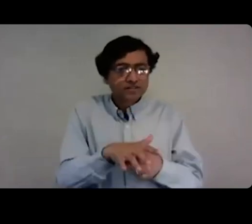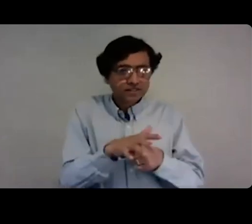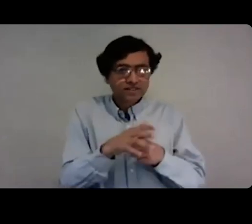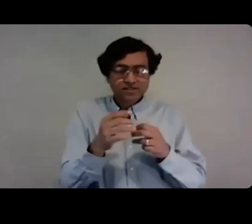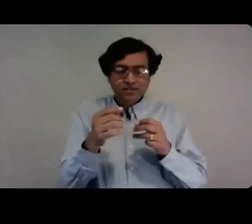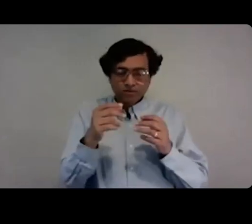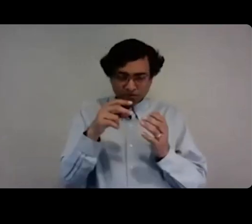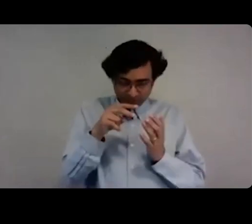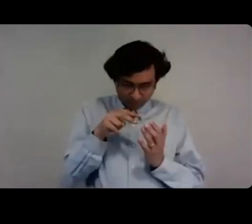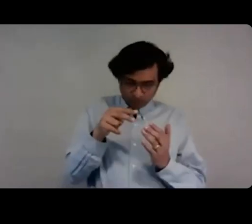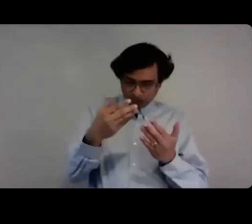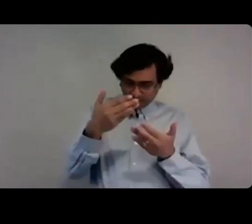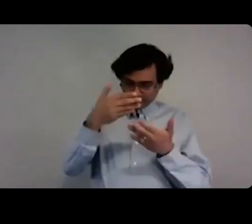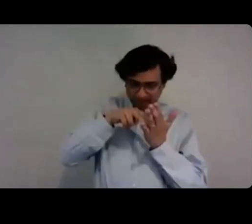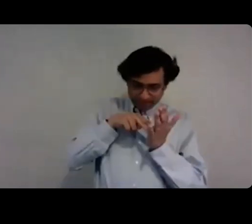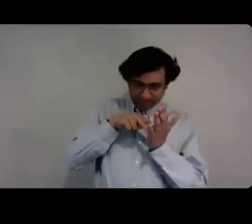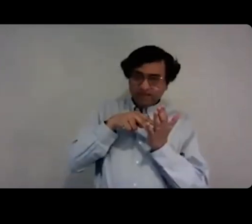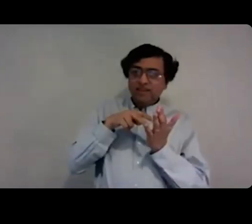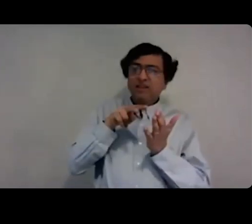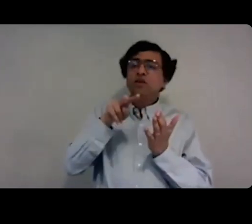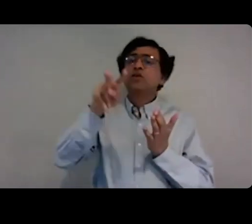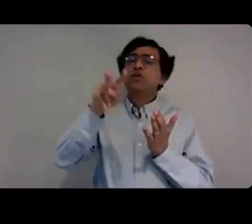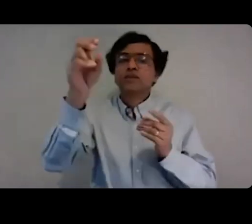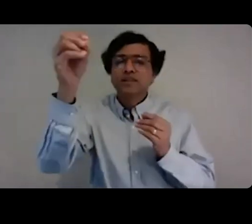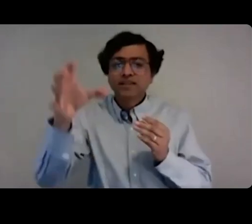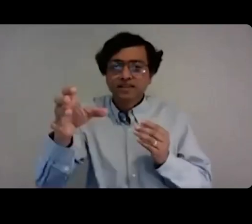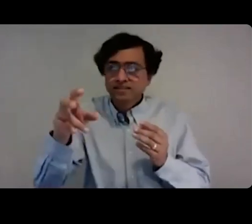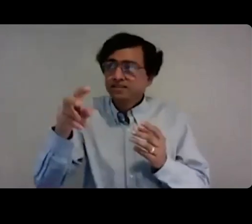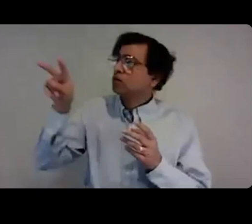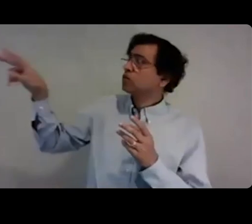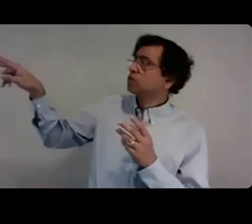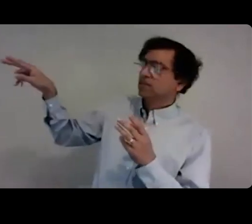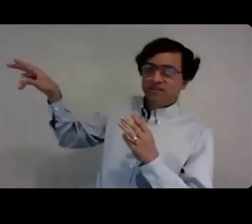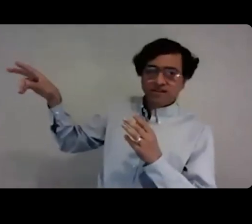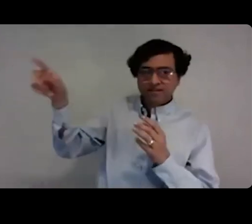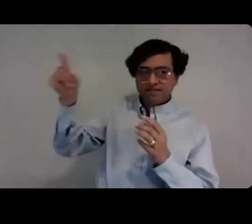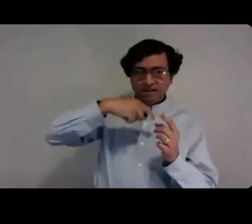But all of these elements add stress to the student who is reading content